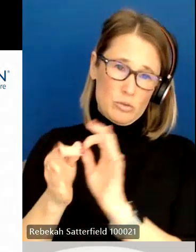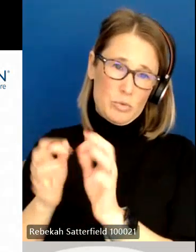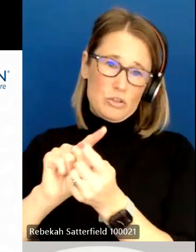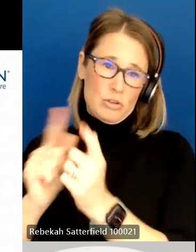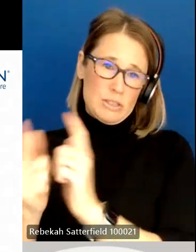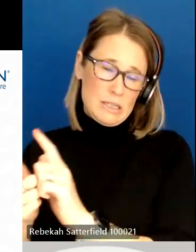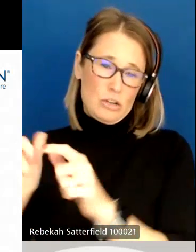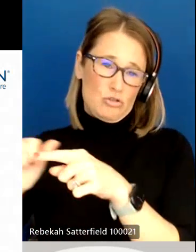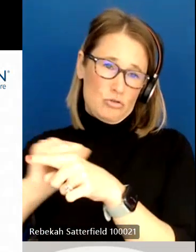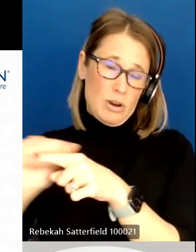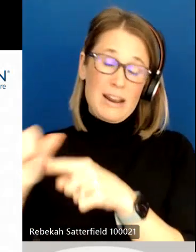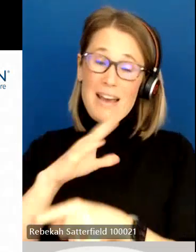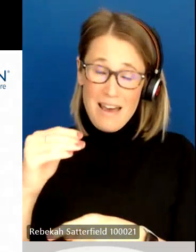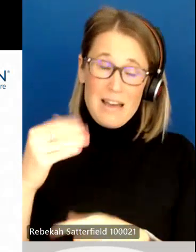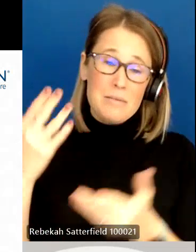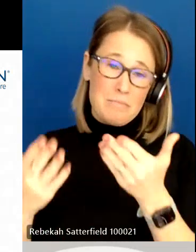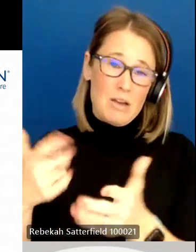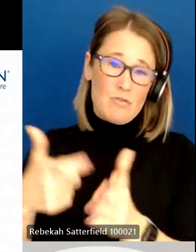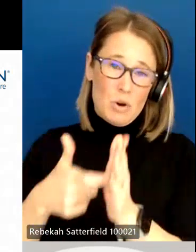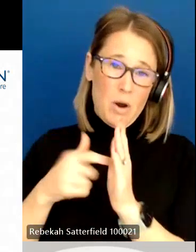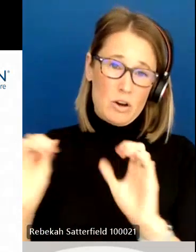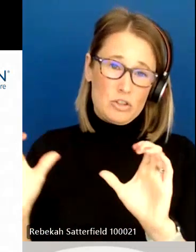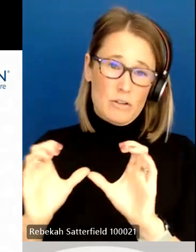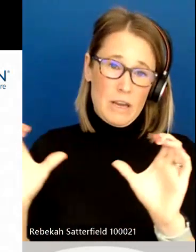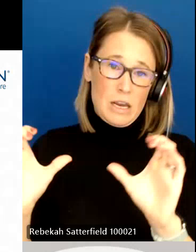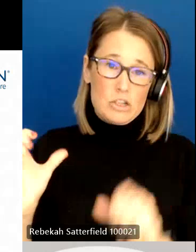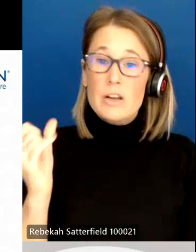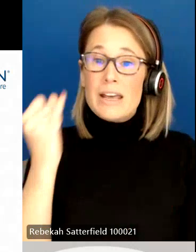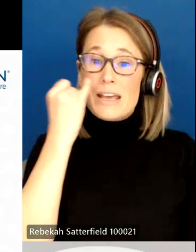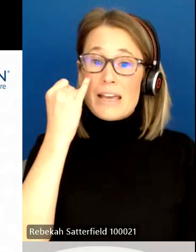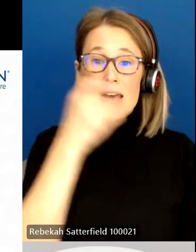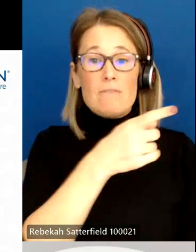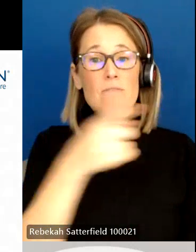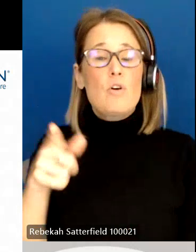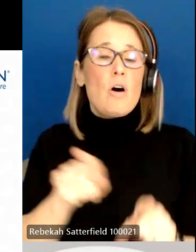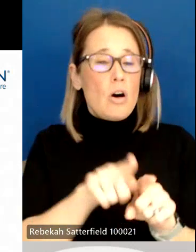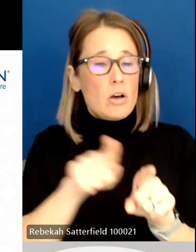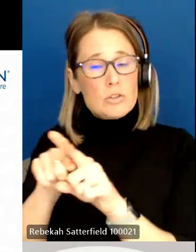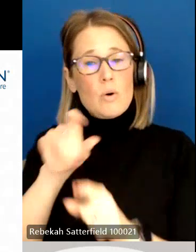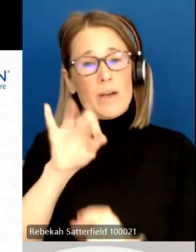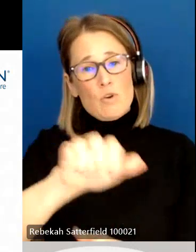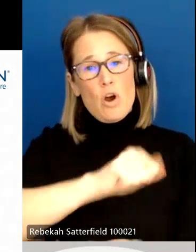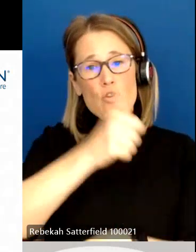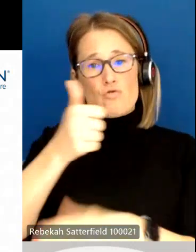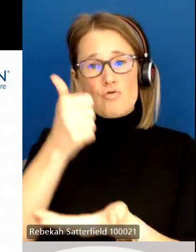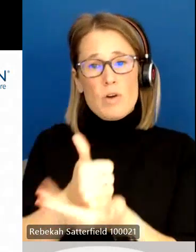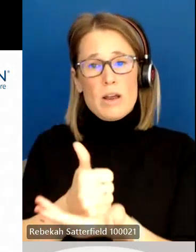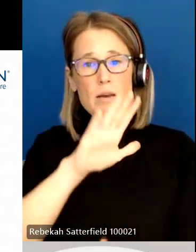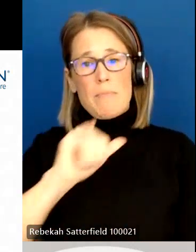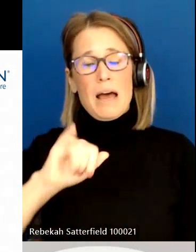certification so uh if if you're also if you're accredited by The Joint Commission or even dnv